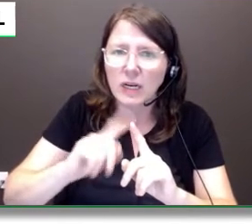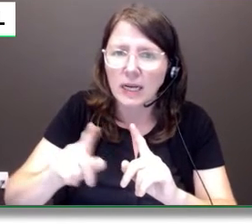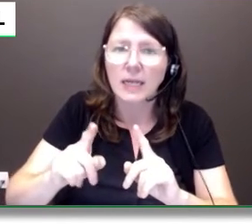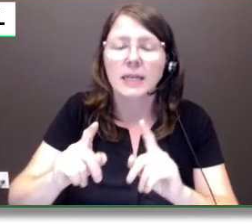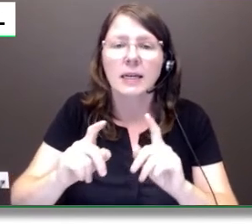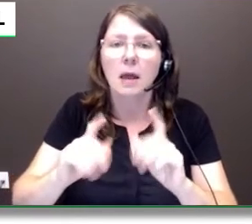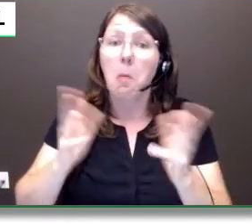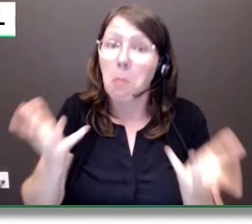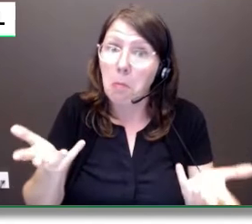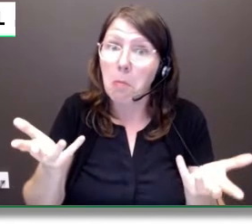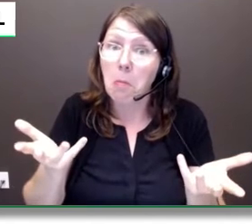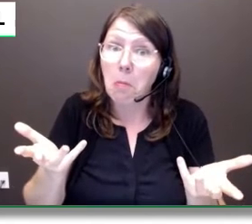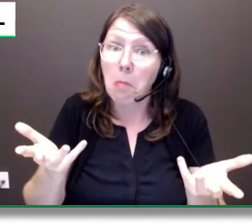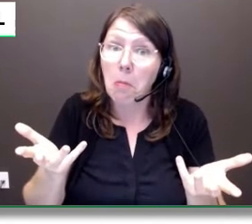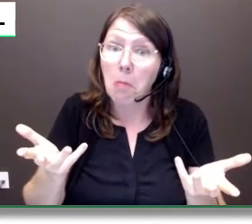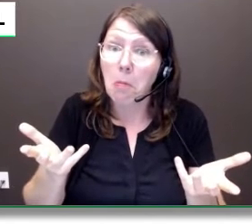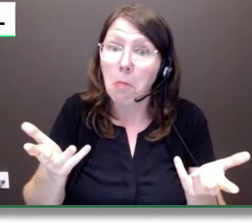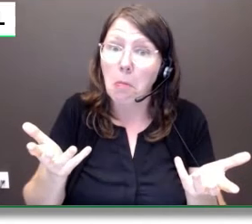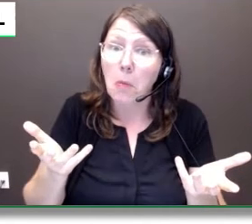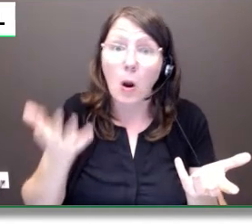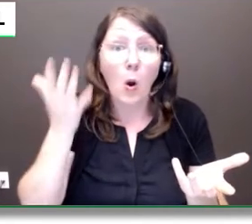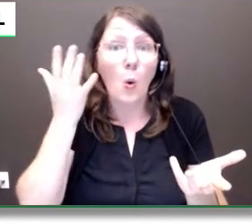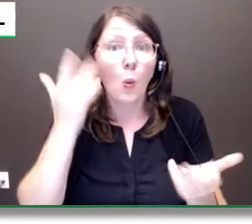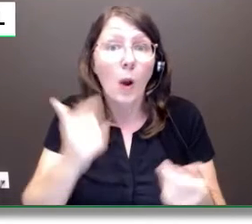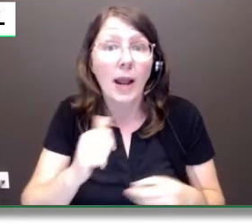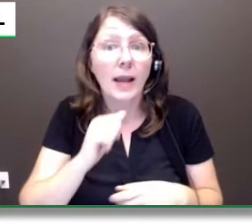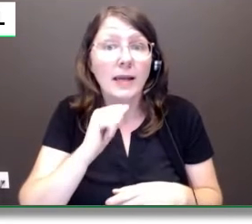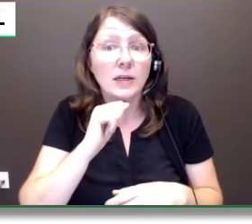interpretive programs and bring them into those spaces that maybe don't have